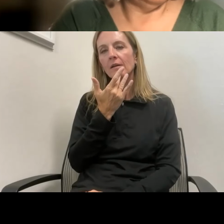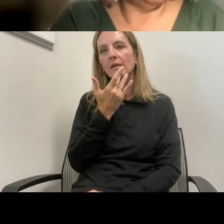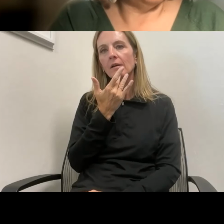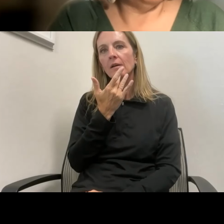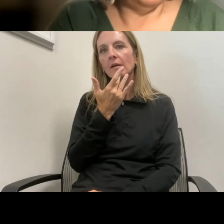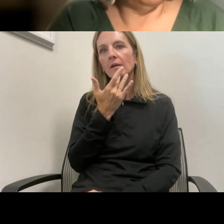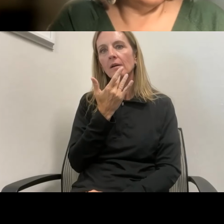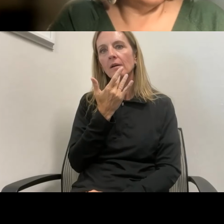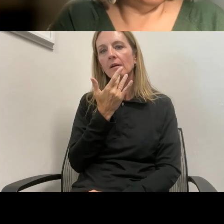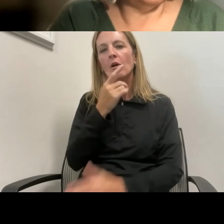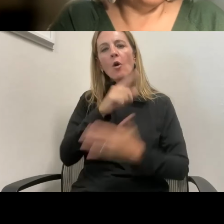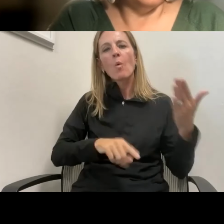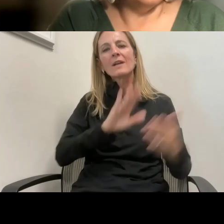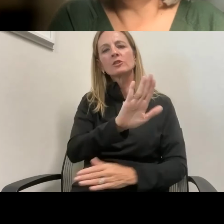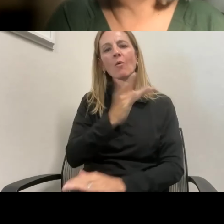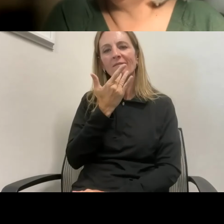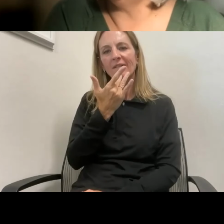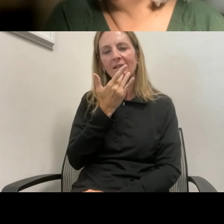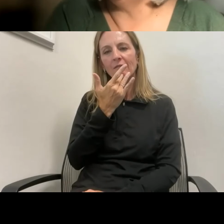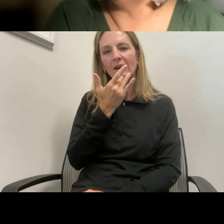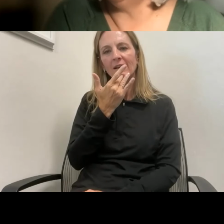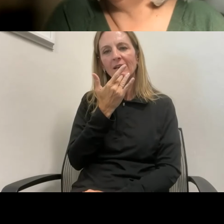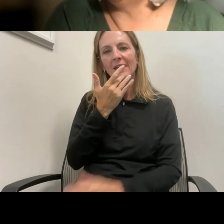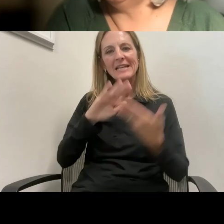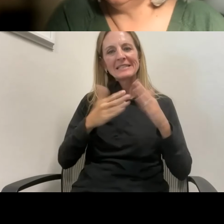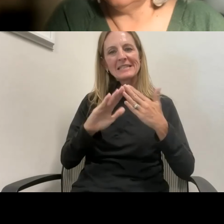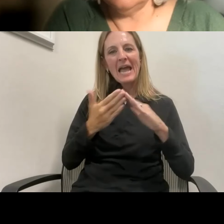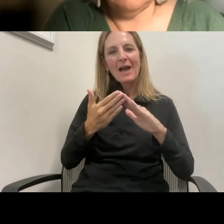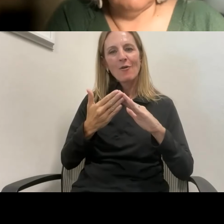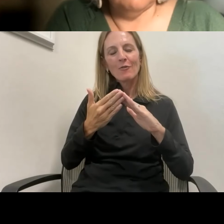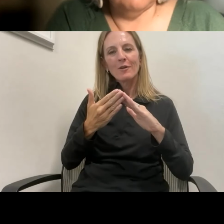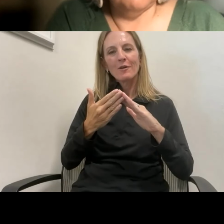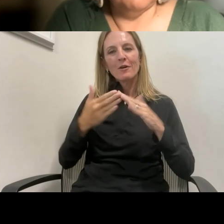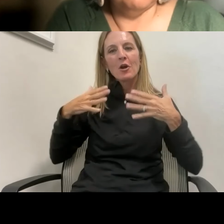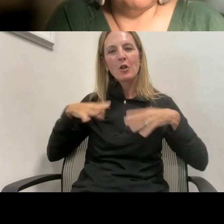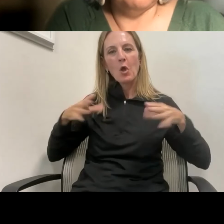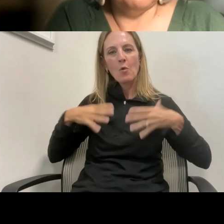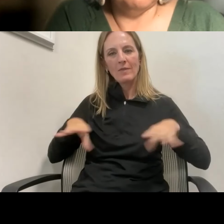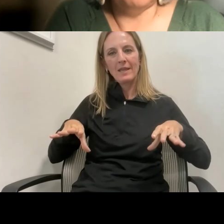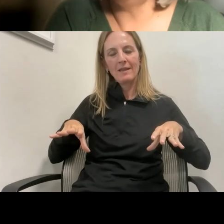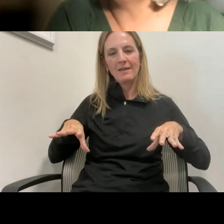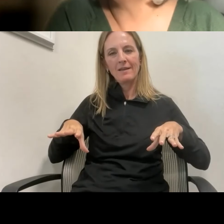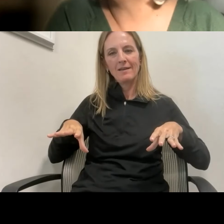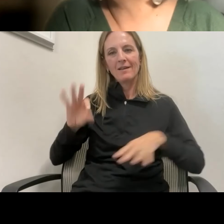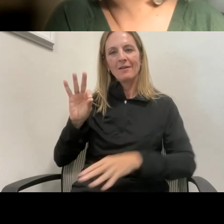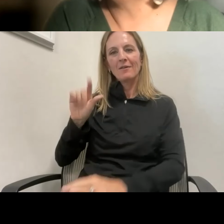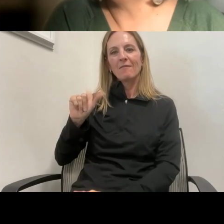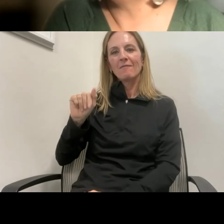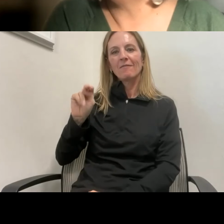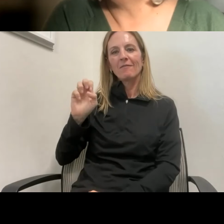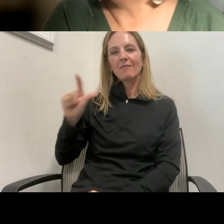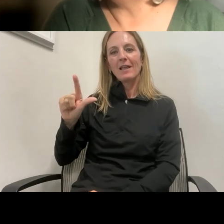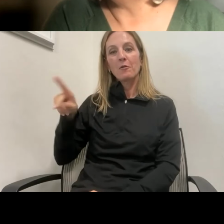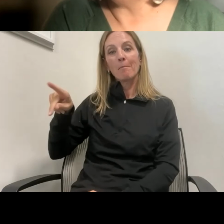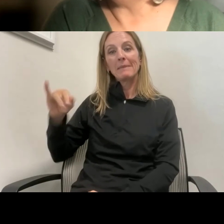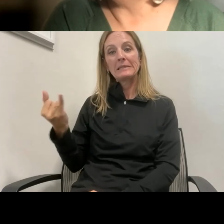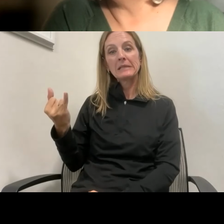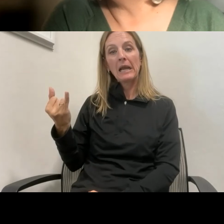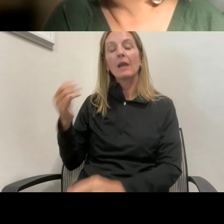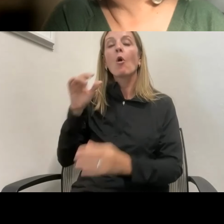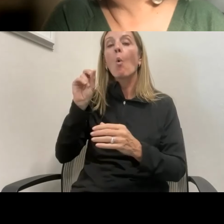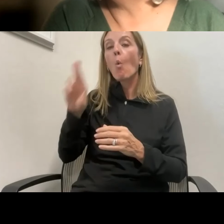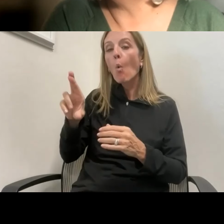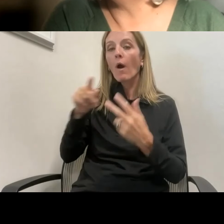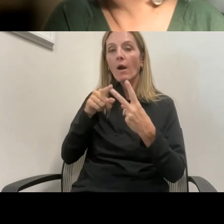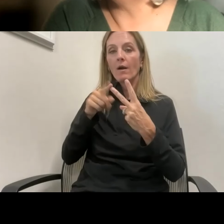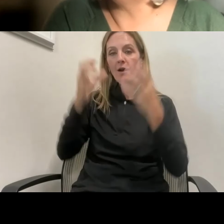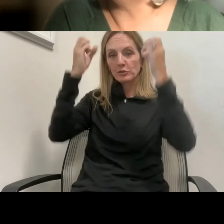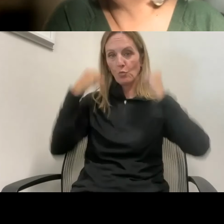what's your favorite clothing, is it sweater or flannel pjs?